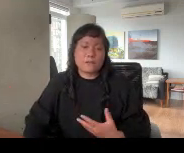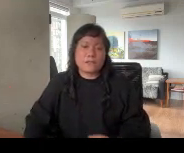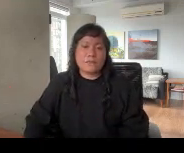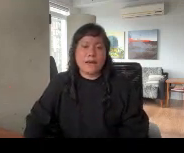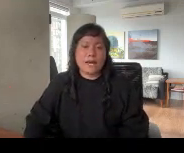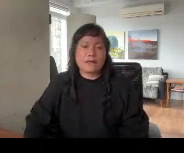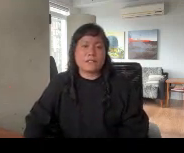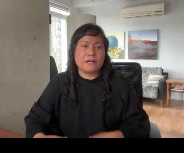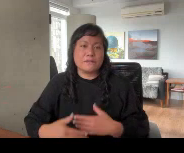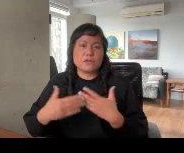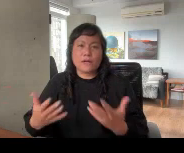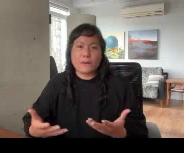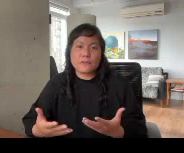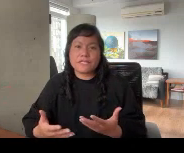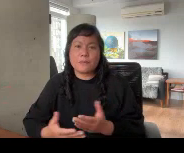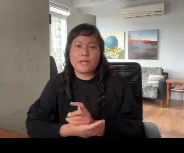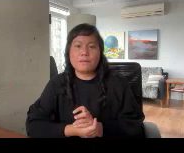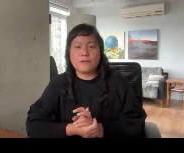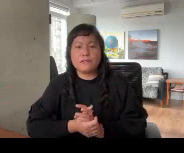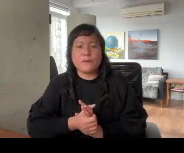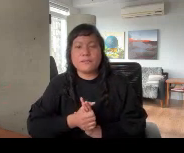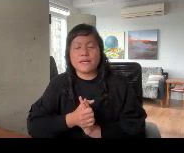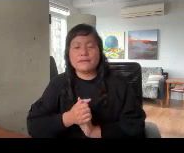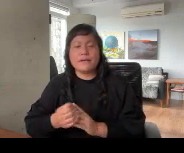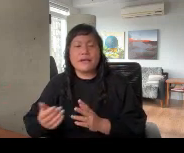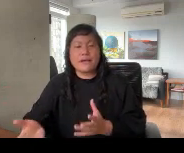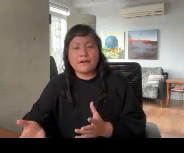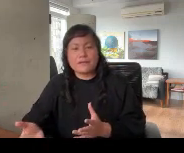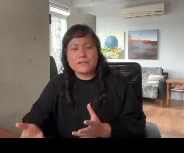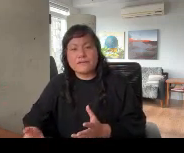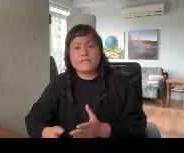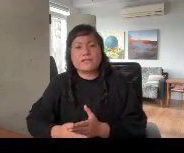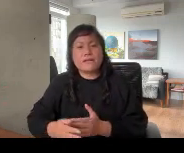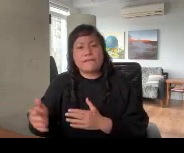developing in the past. So when I participate in building websites and online services,